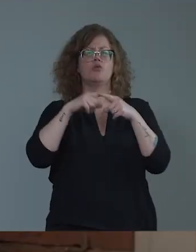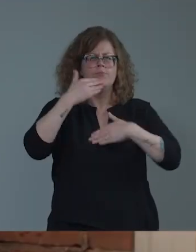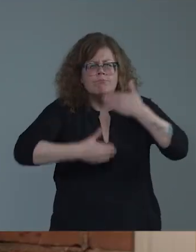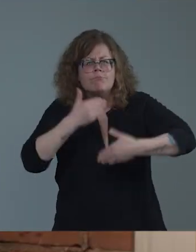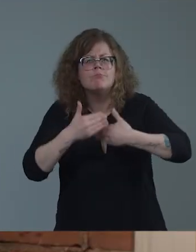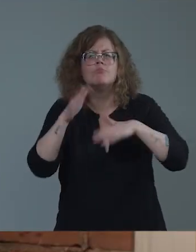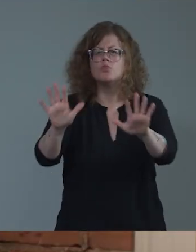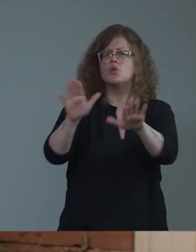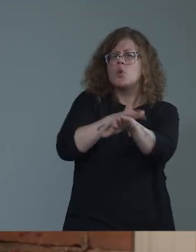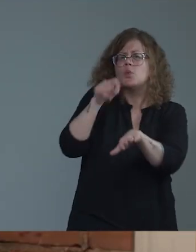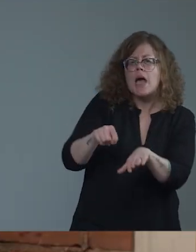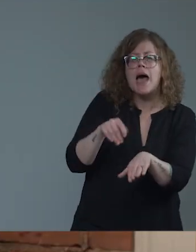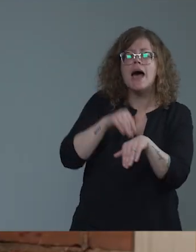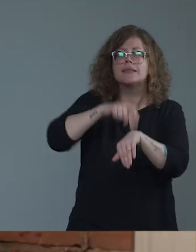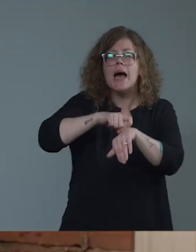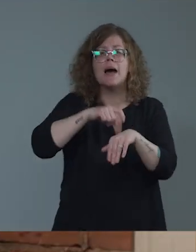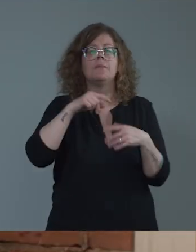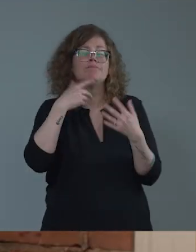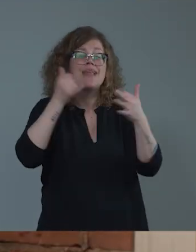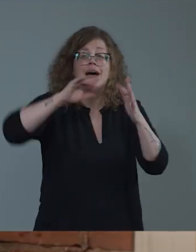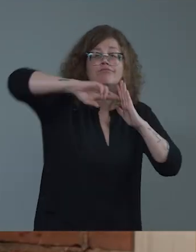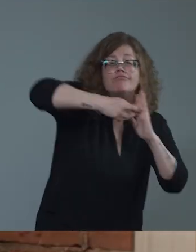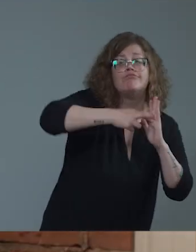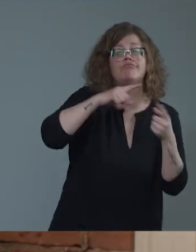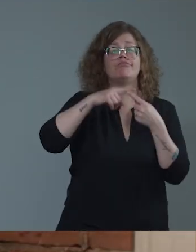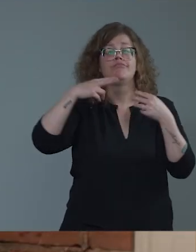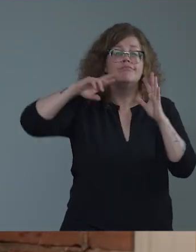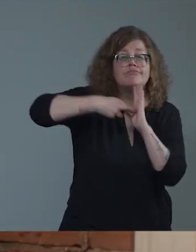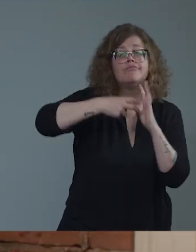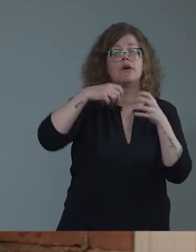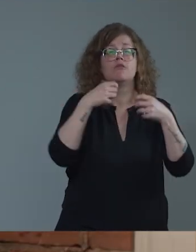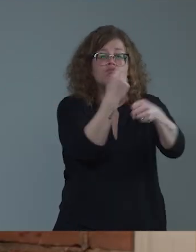Only once the concept has been approved do you start to move forward into the detailed design